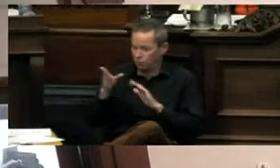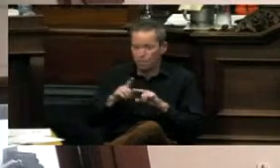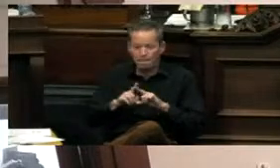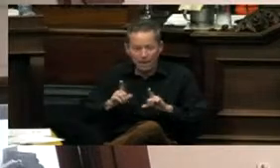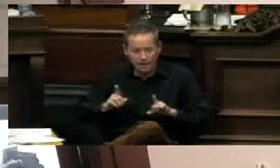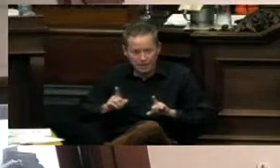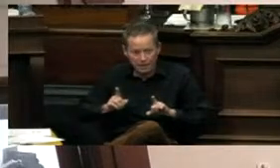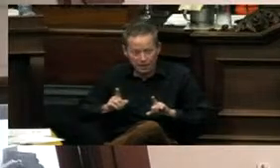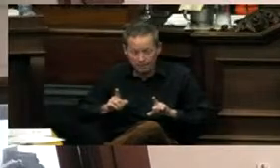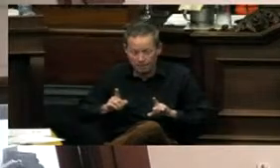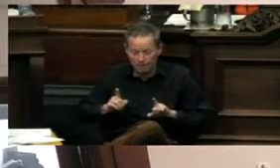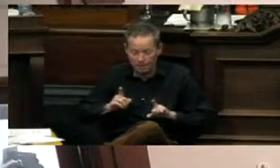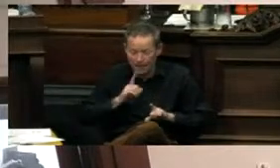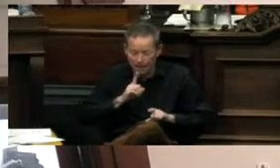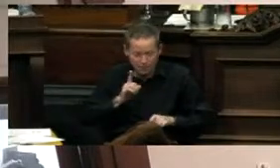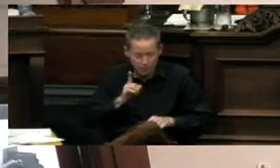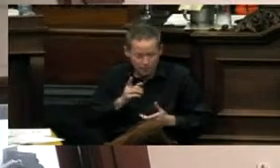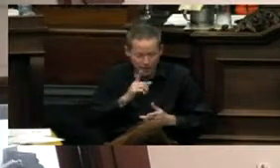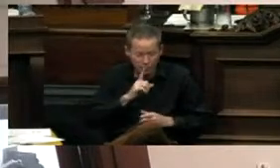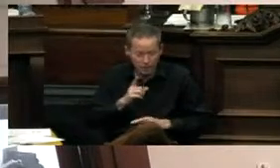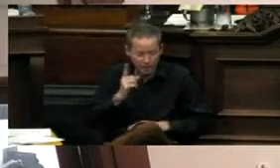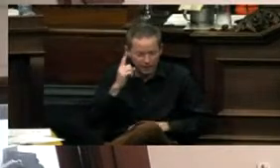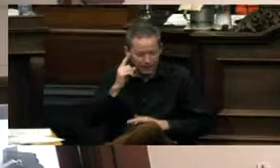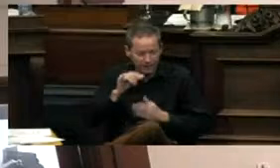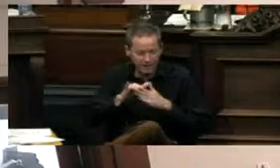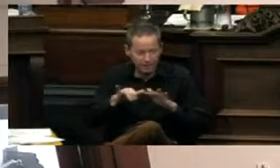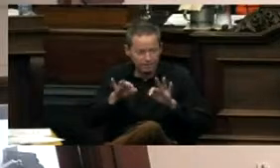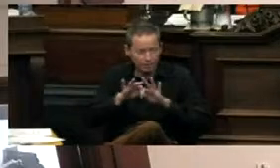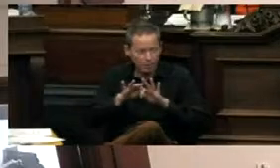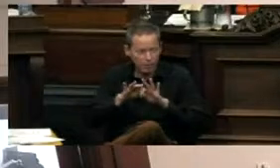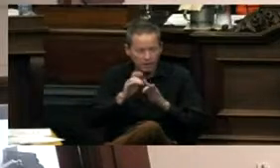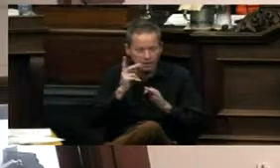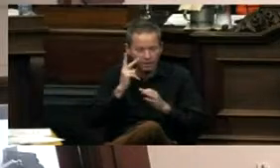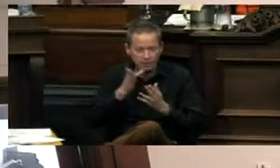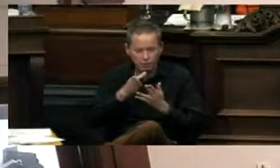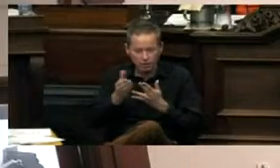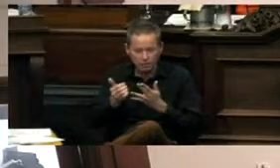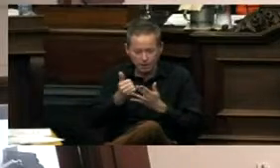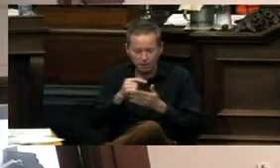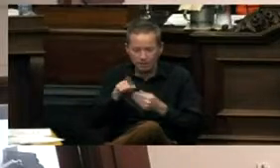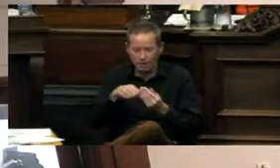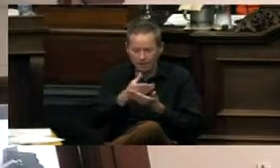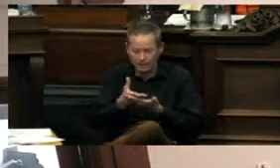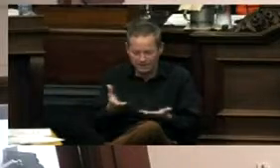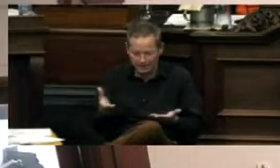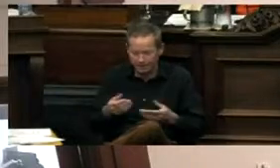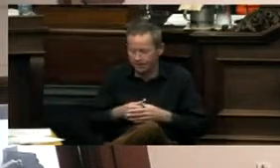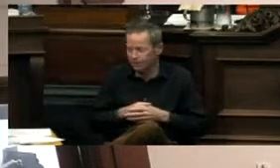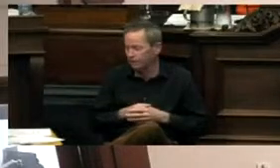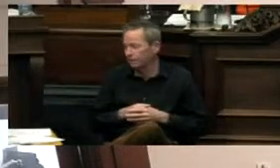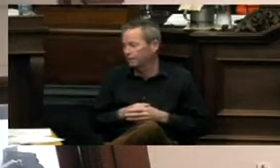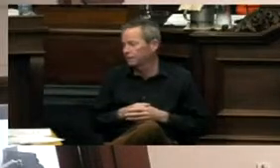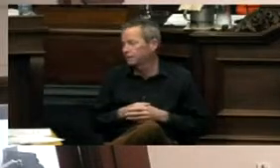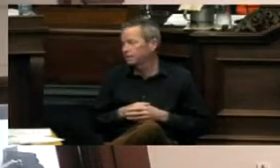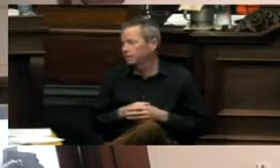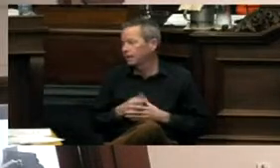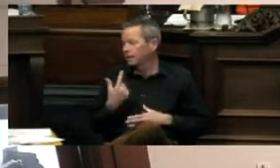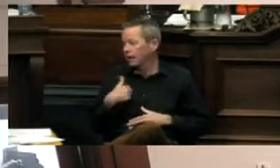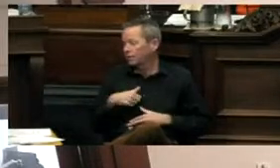conversation, we can have a conversation around the policy in the future of it. But yeah. Yeah, absolutely. I just really